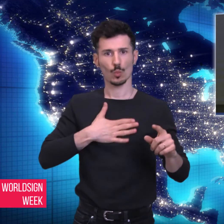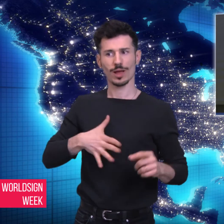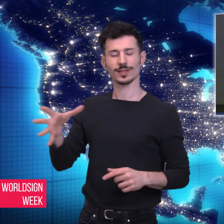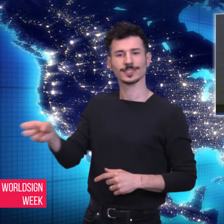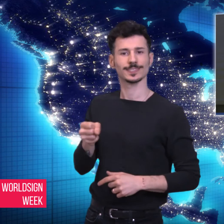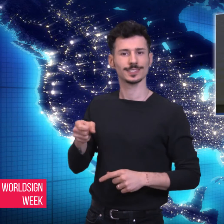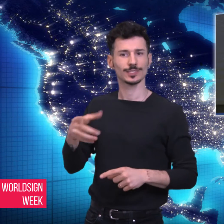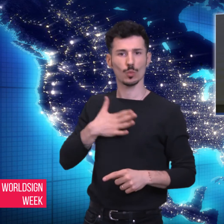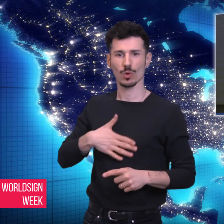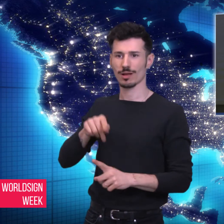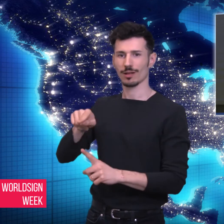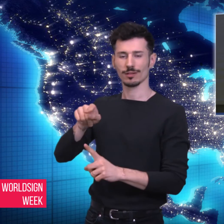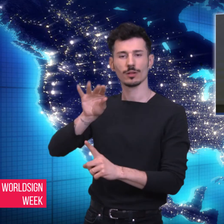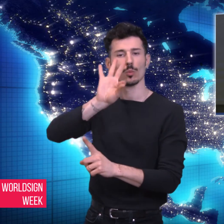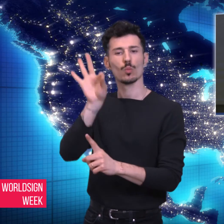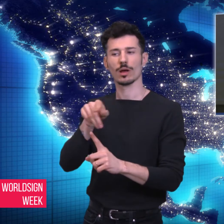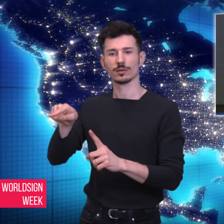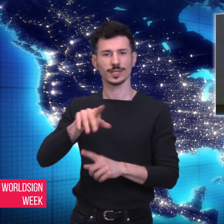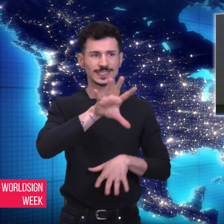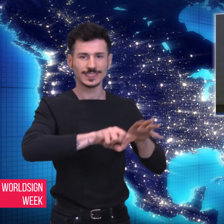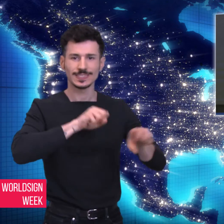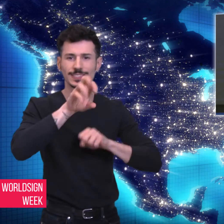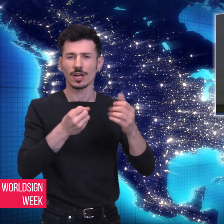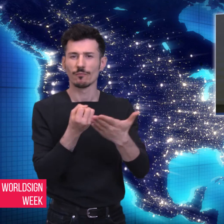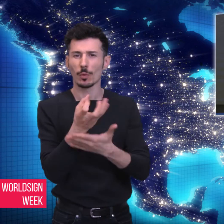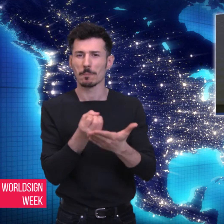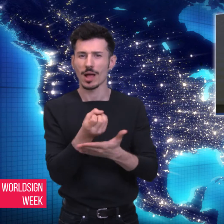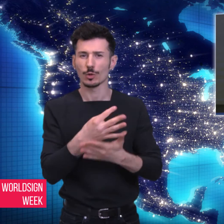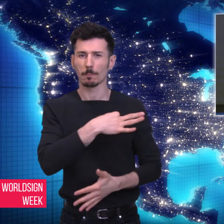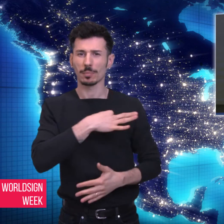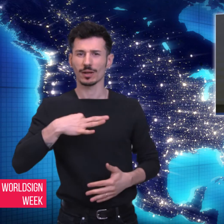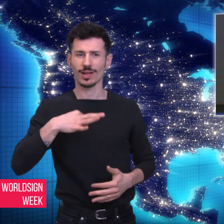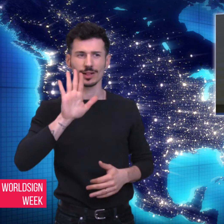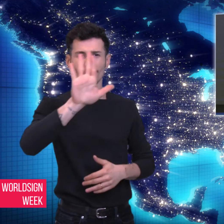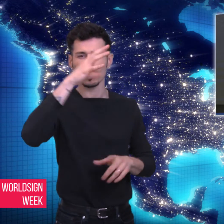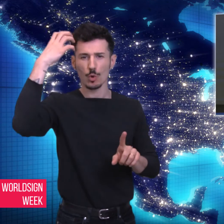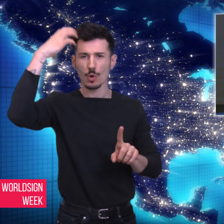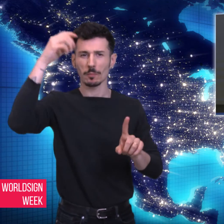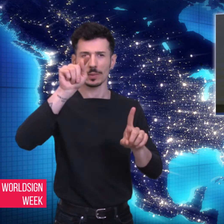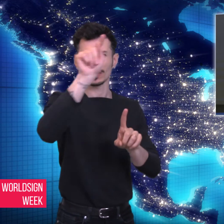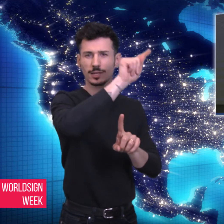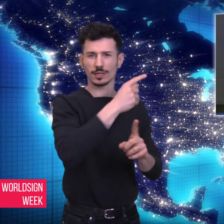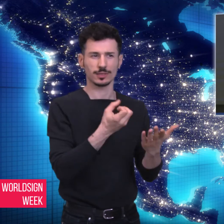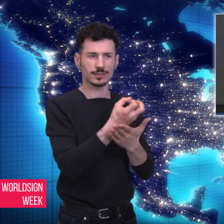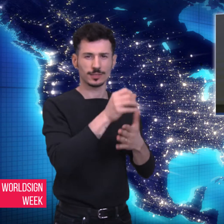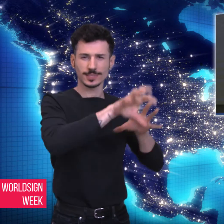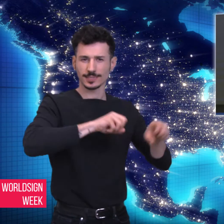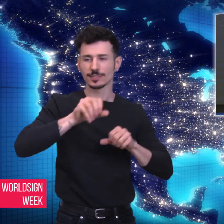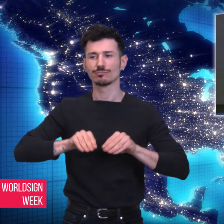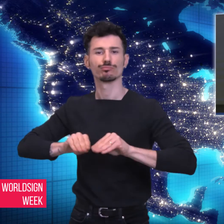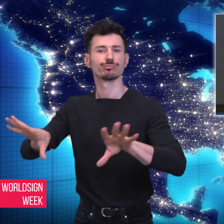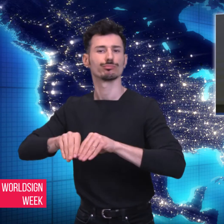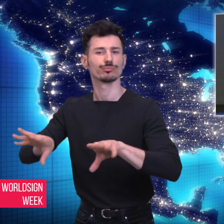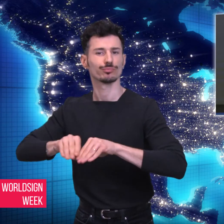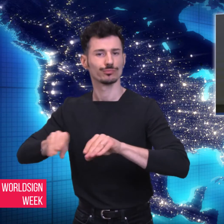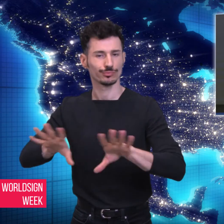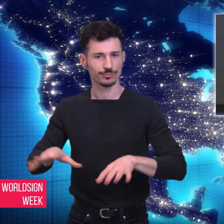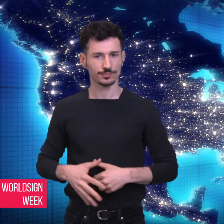for his involvement with leaking a lot of sensitive government information.